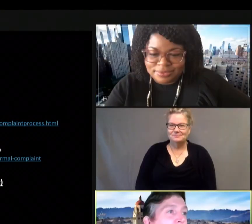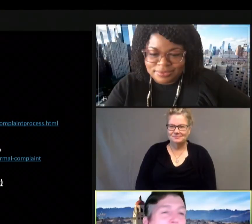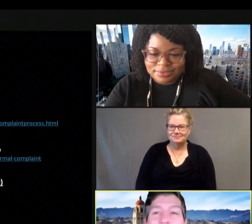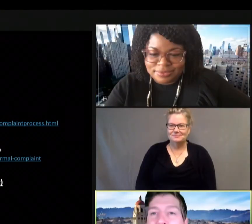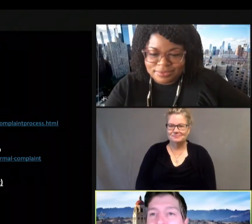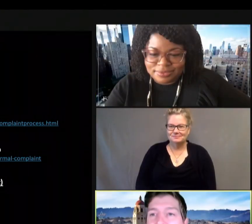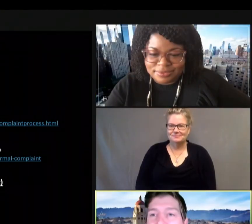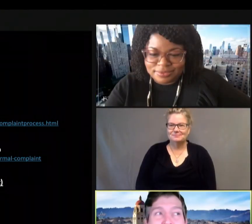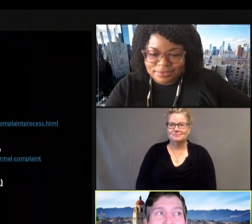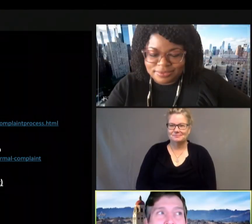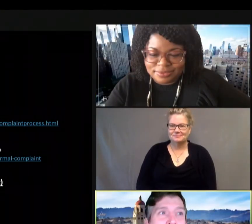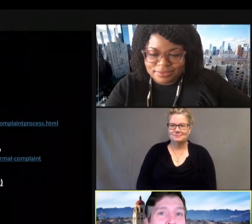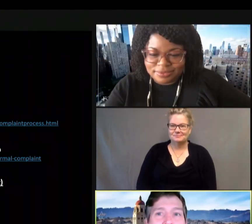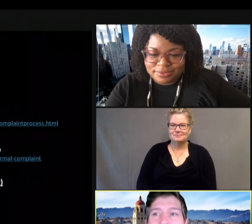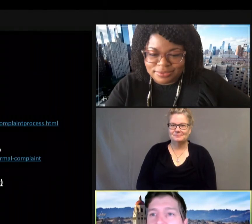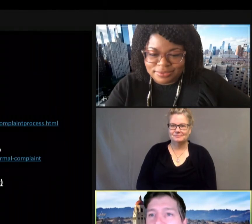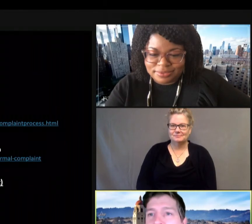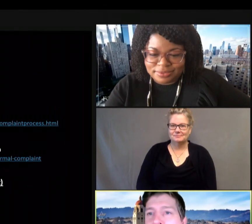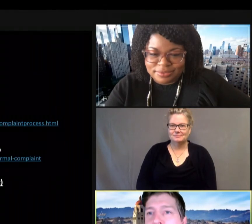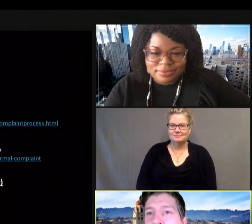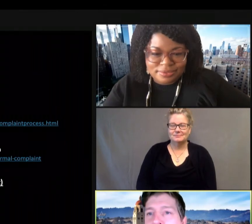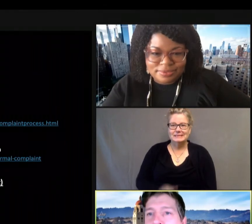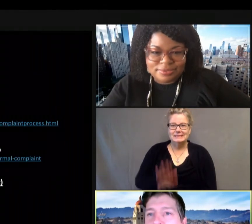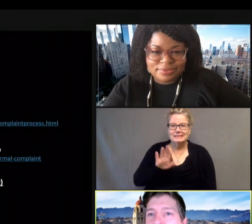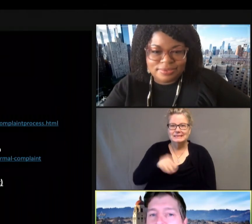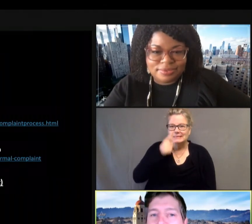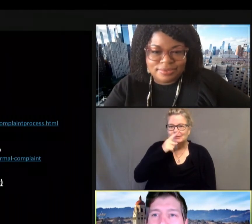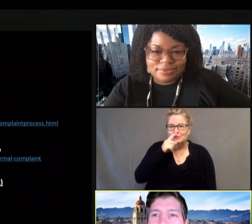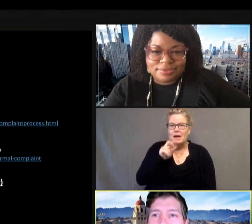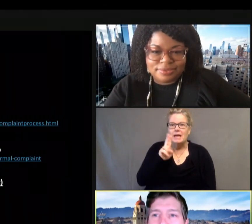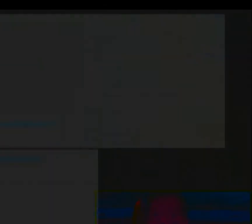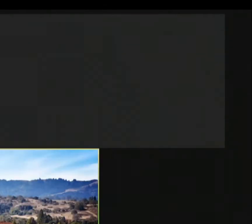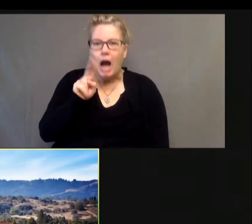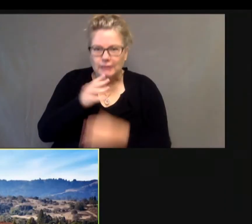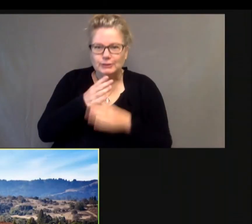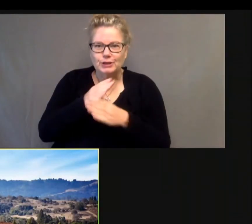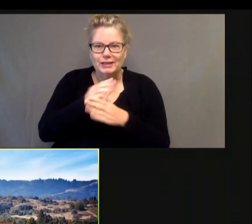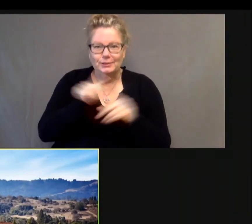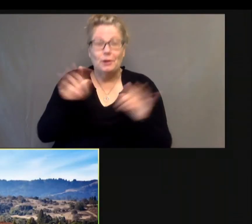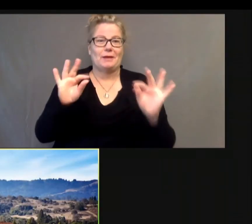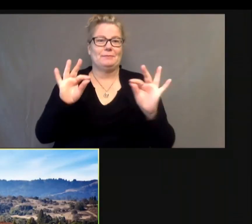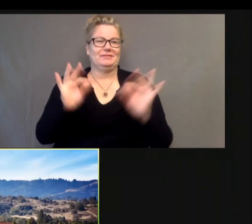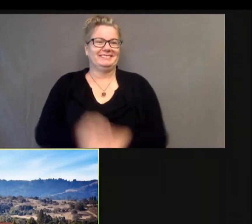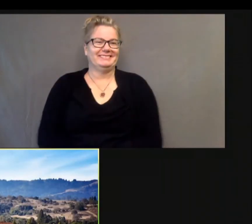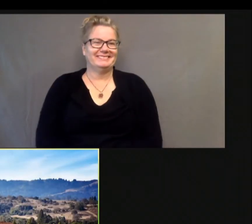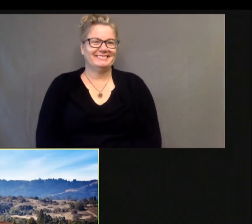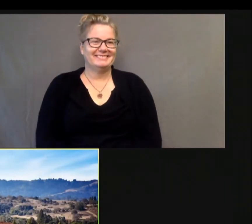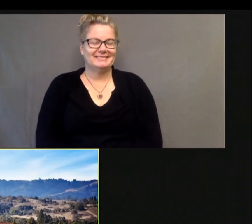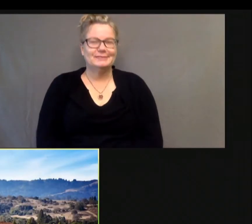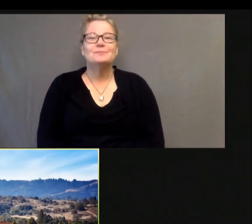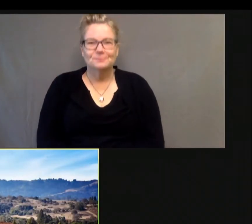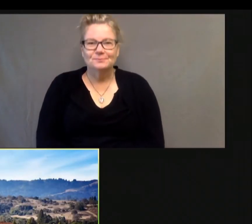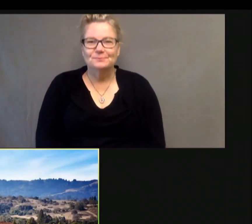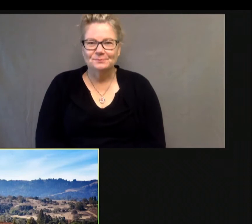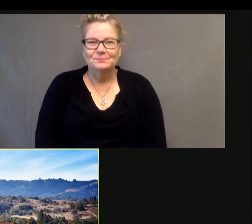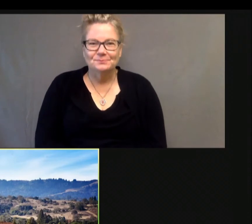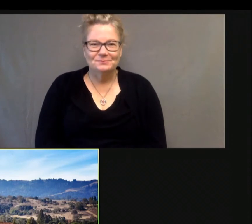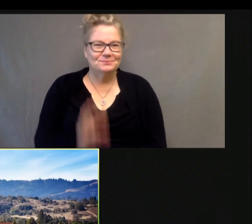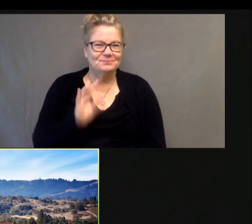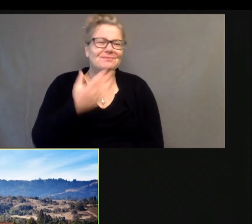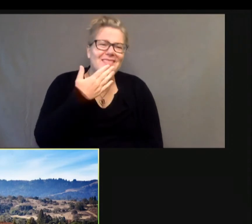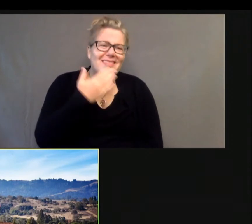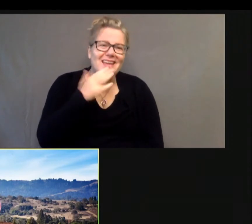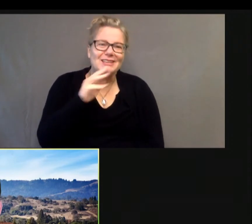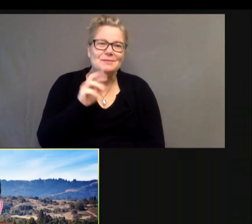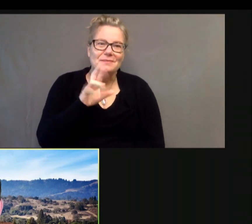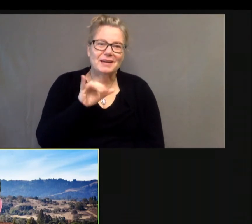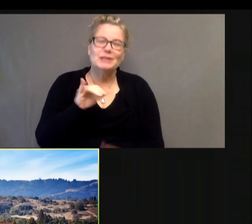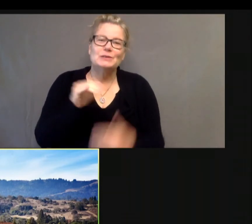Can you go ahead and unshare your screen? Great, thank you, Mary. That was extremely